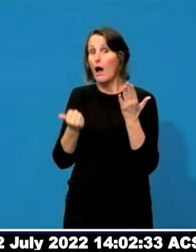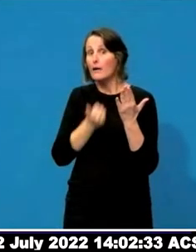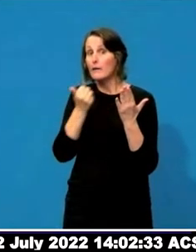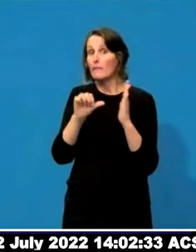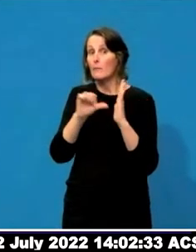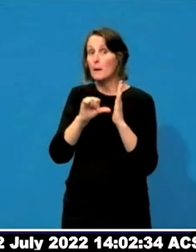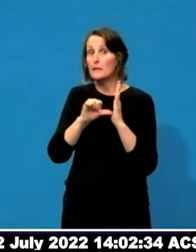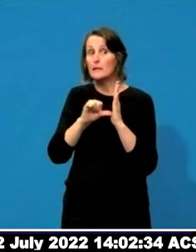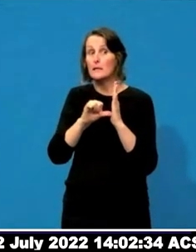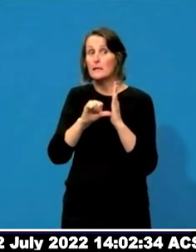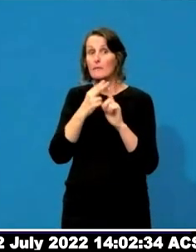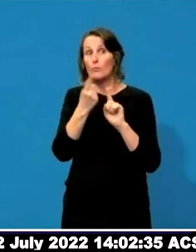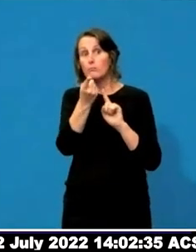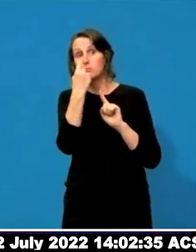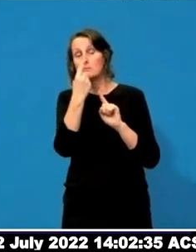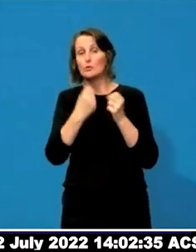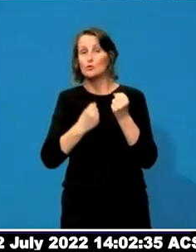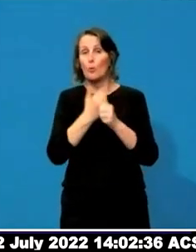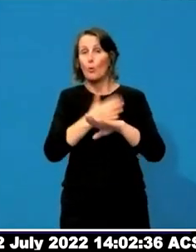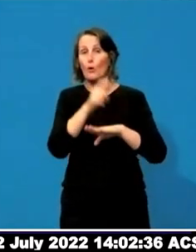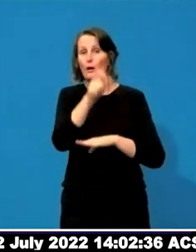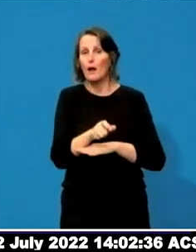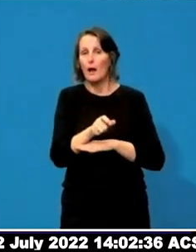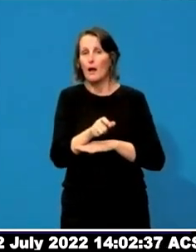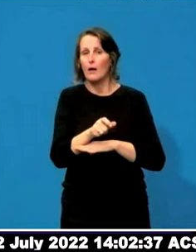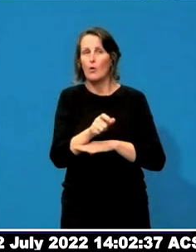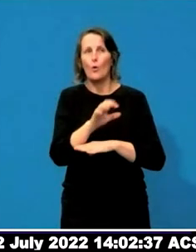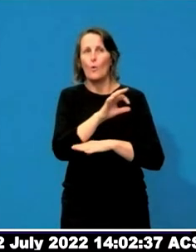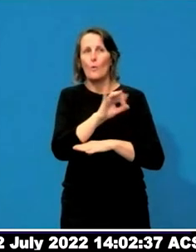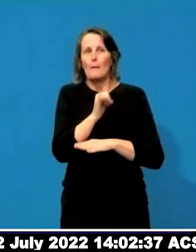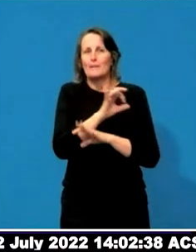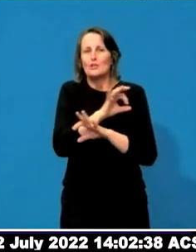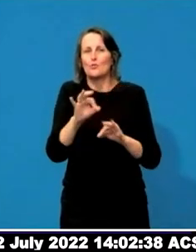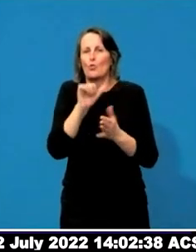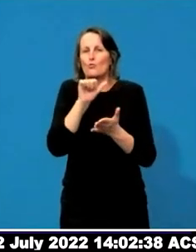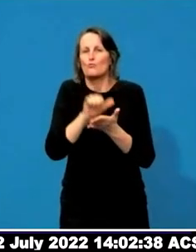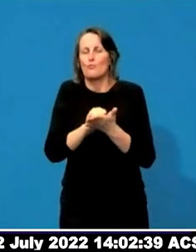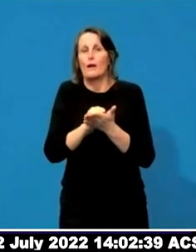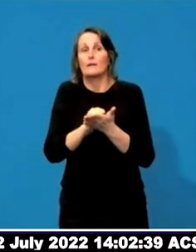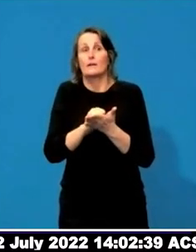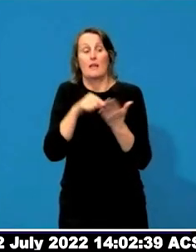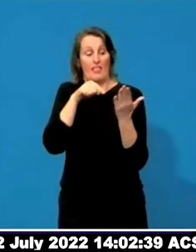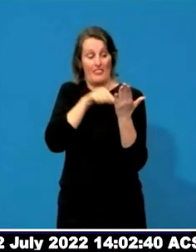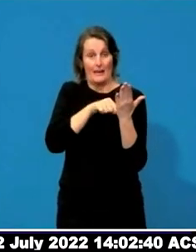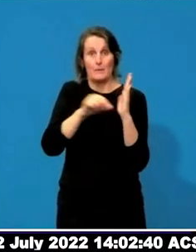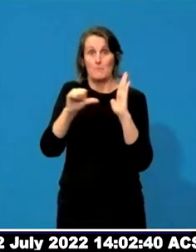to be funding the support needed by the worker. I hope that made sense.